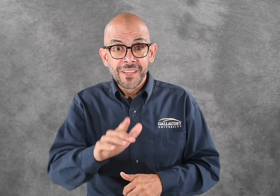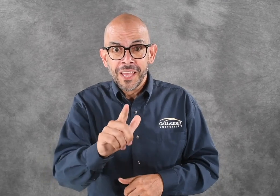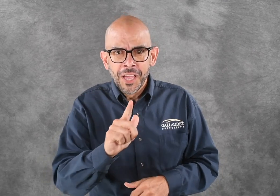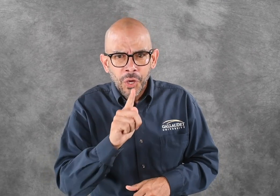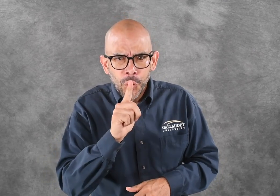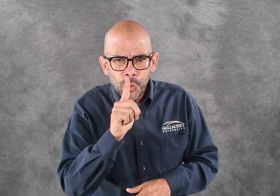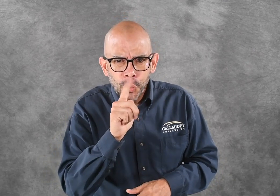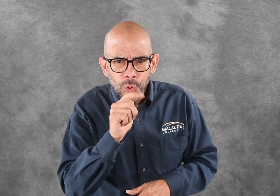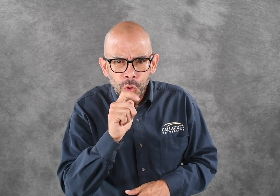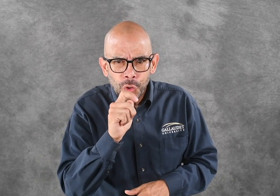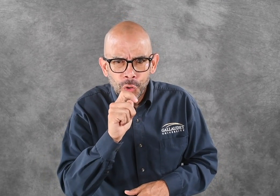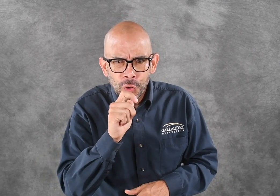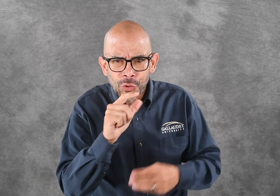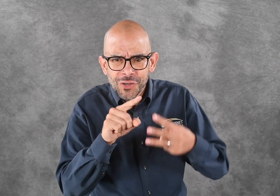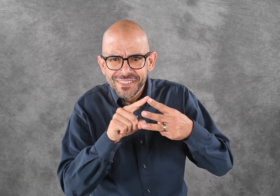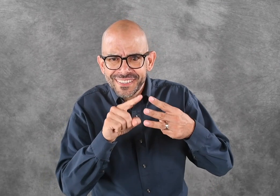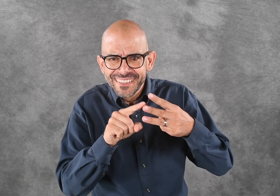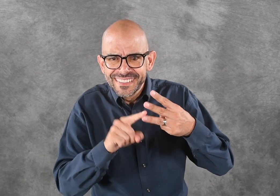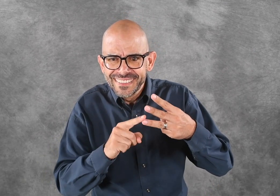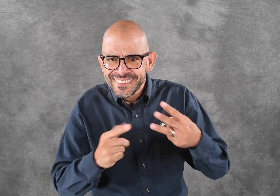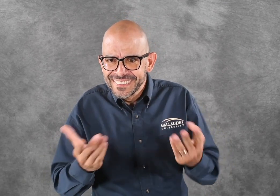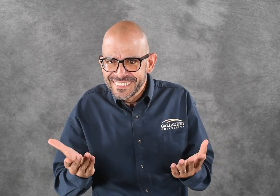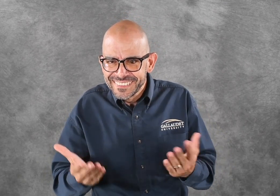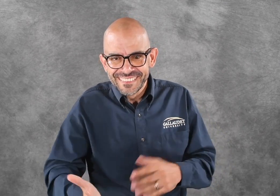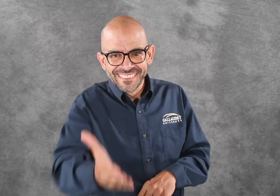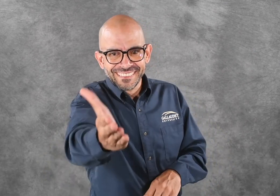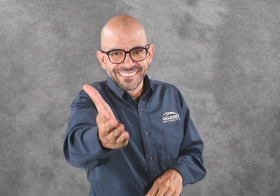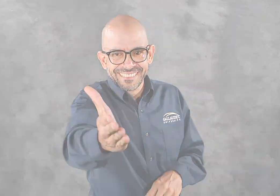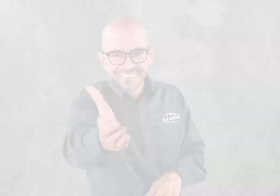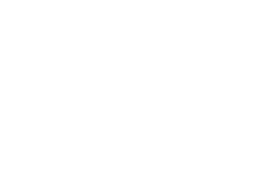But, who are the winners?